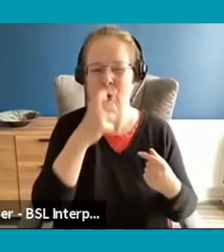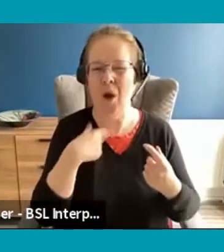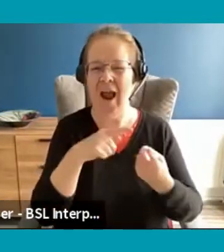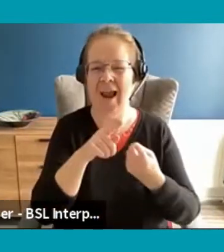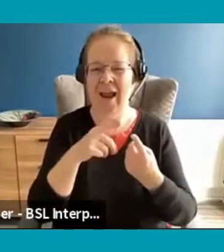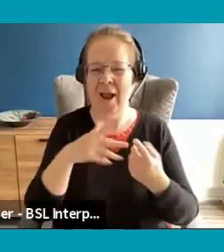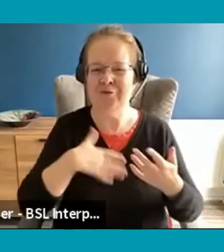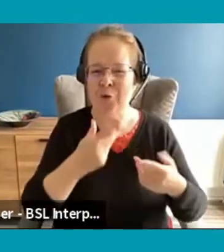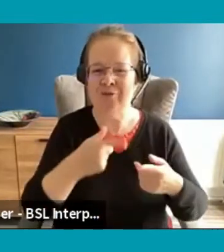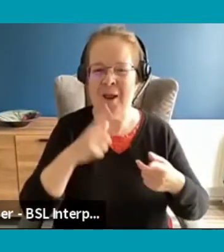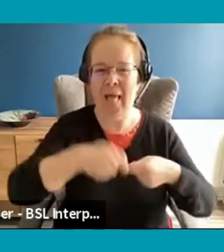Is that OK?